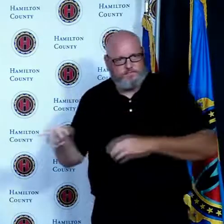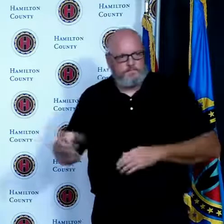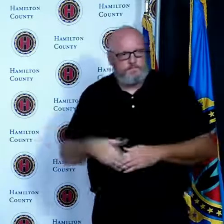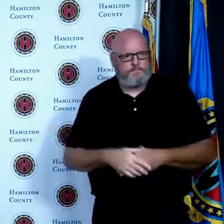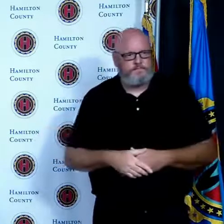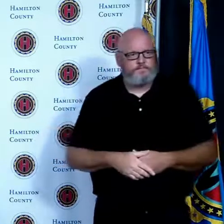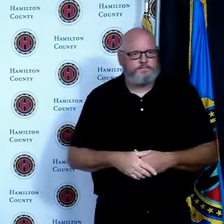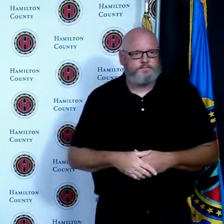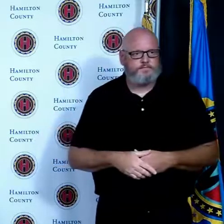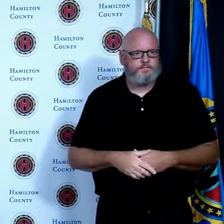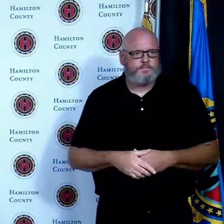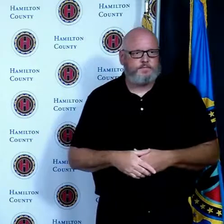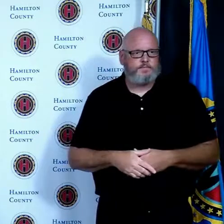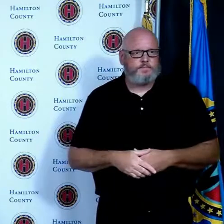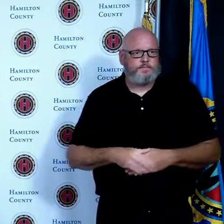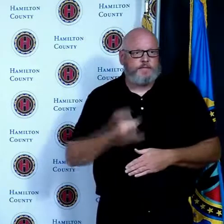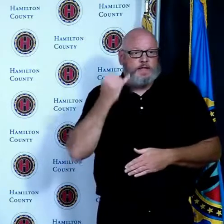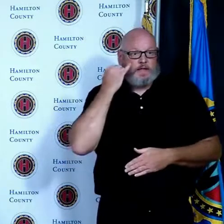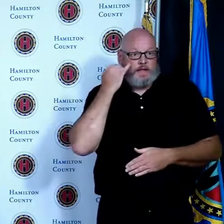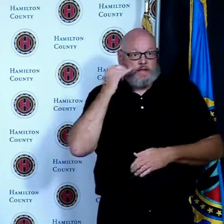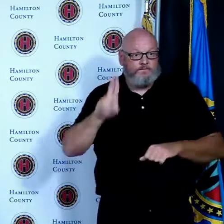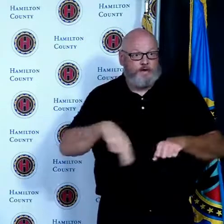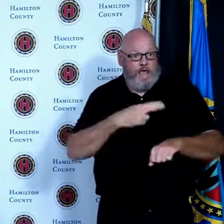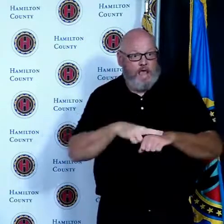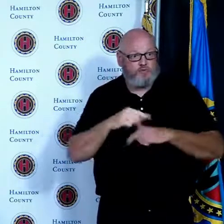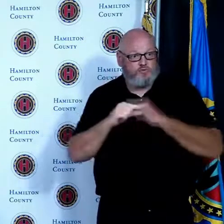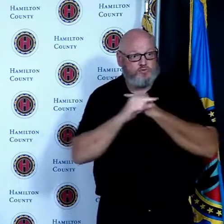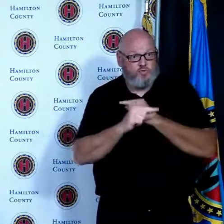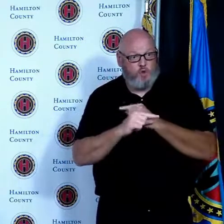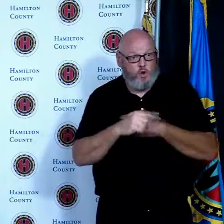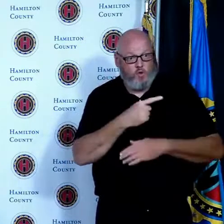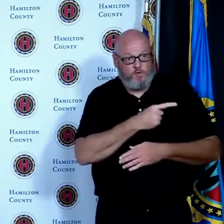going to fill in for individuals who may want to be tested